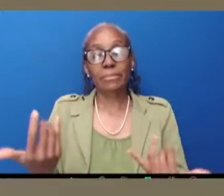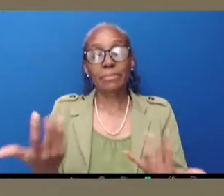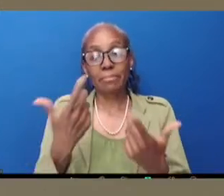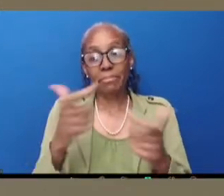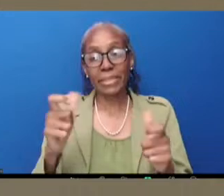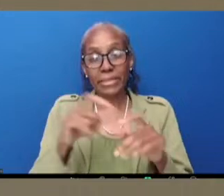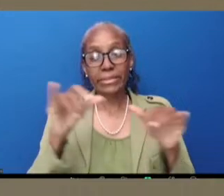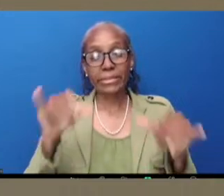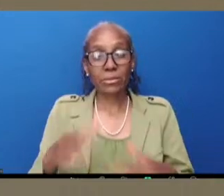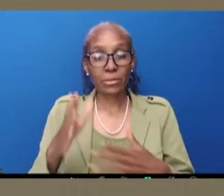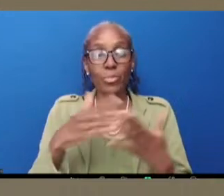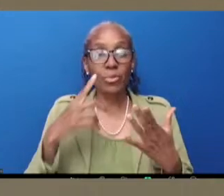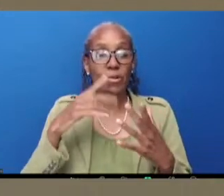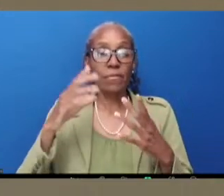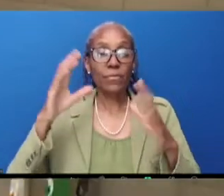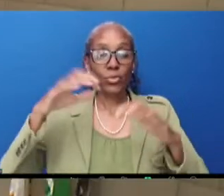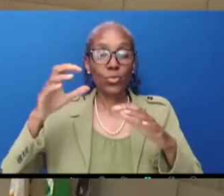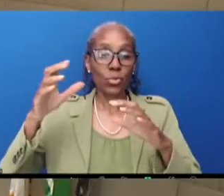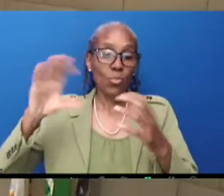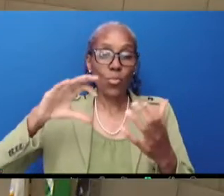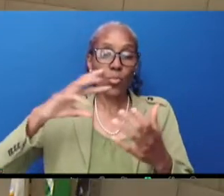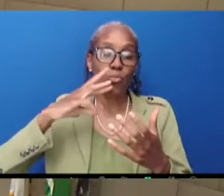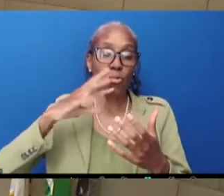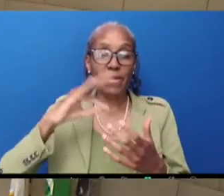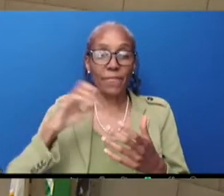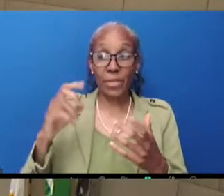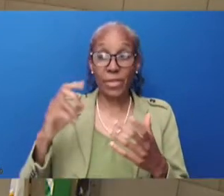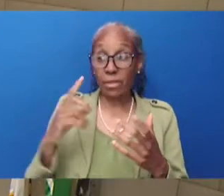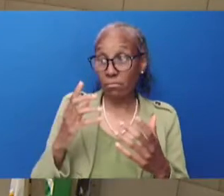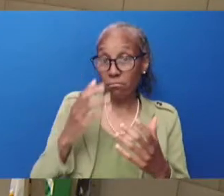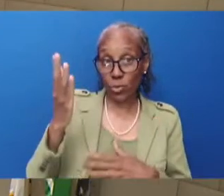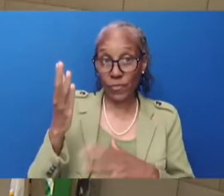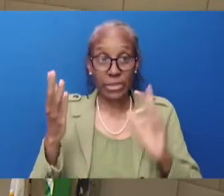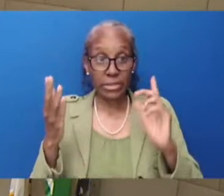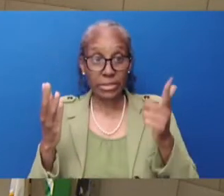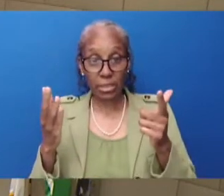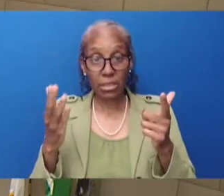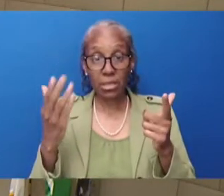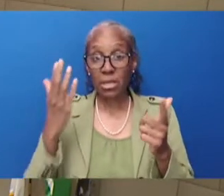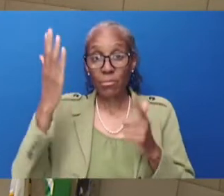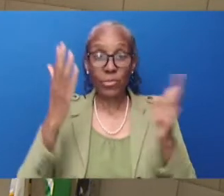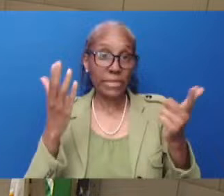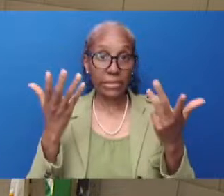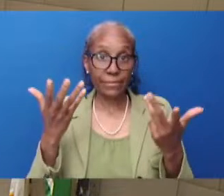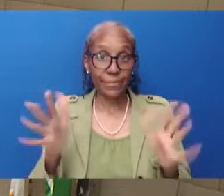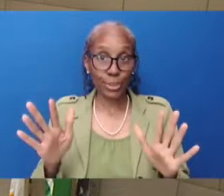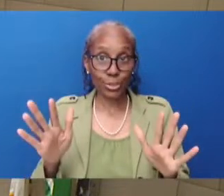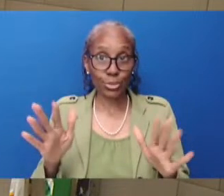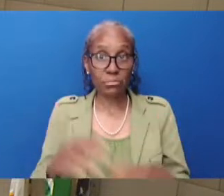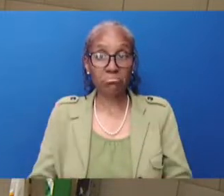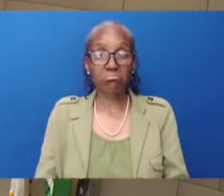PROPOSED AMENDMENTS TO THE MAJOR SYSTEM COMPONENT OF THE STORMWATER FEE.